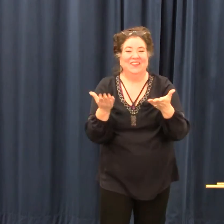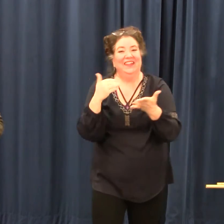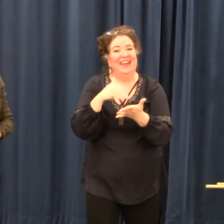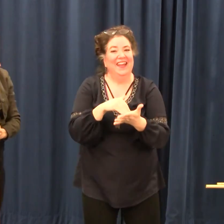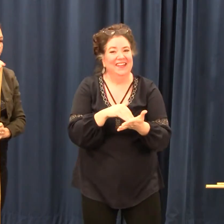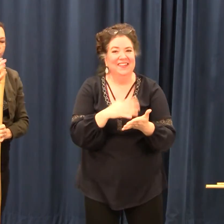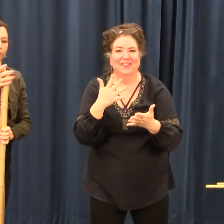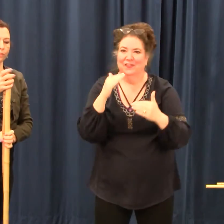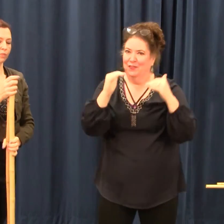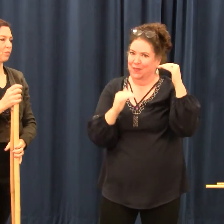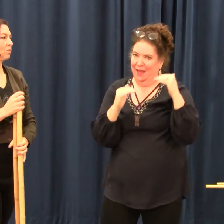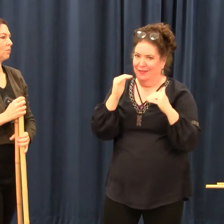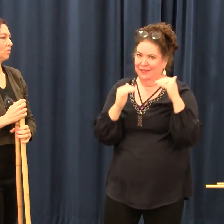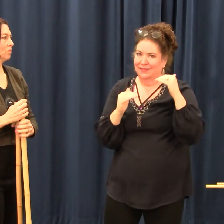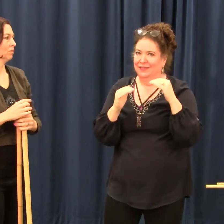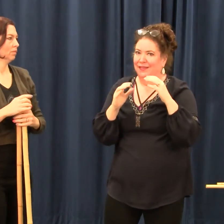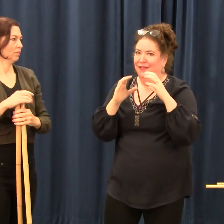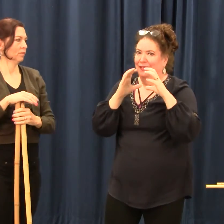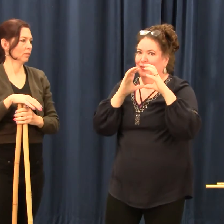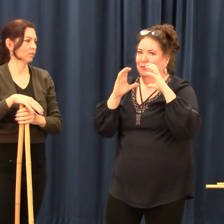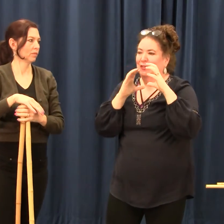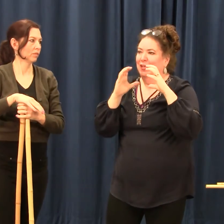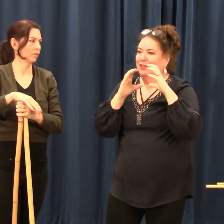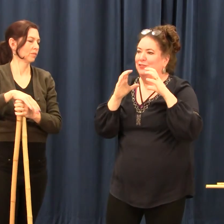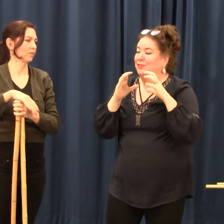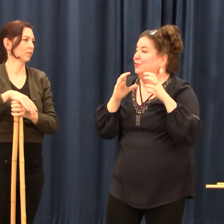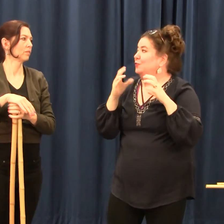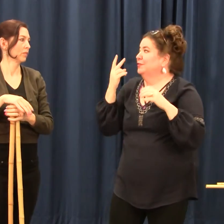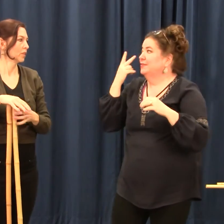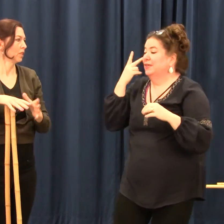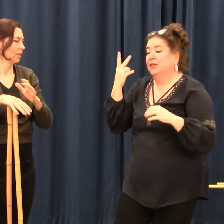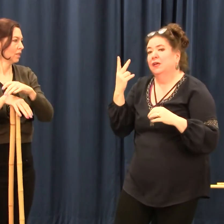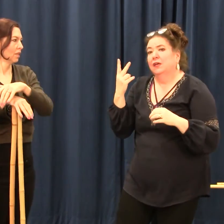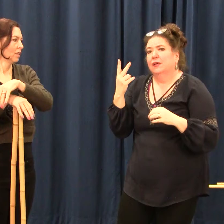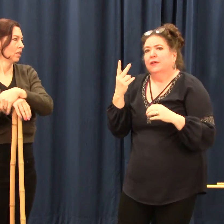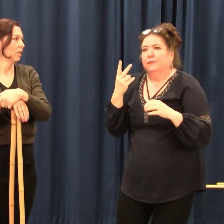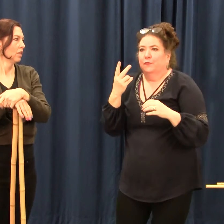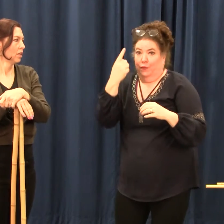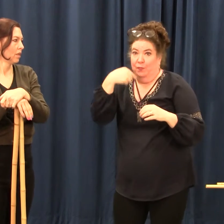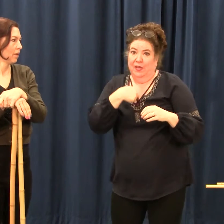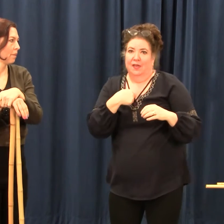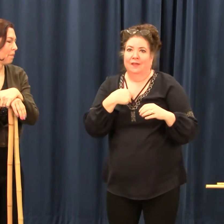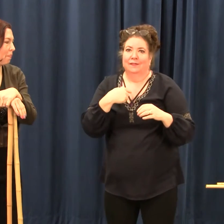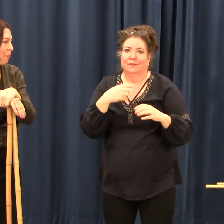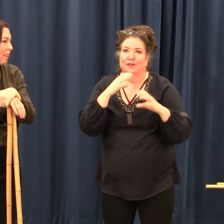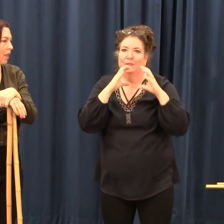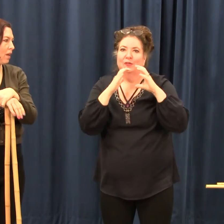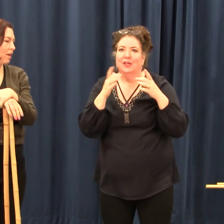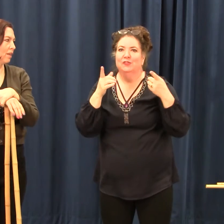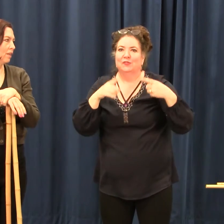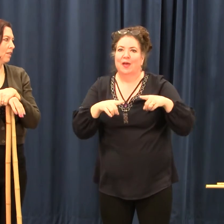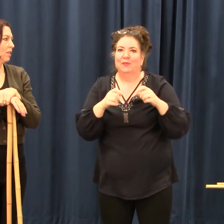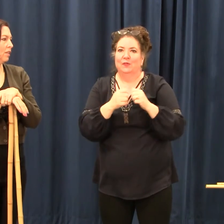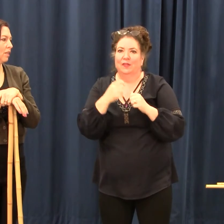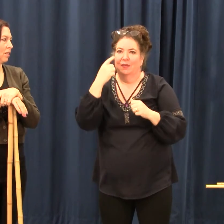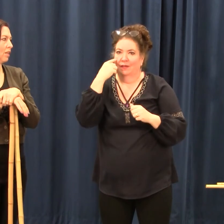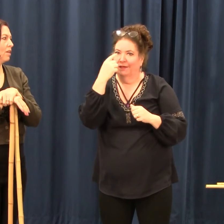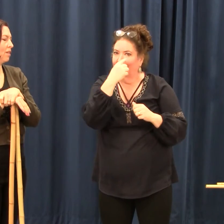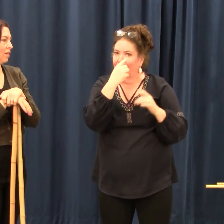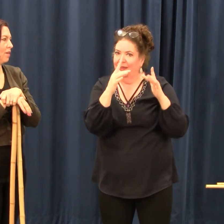Again.. balance, communication.. you could see, for me, communication is happening with eye